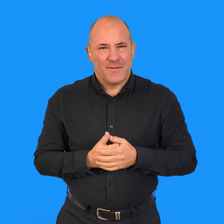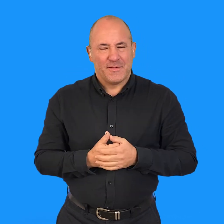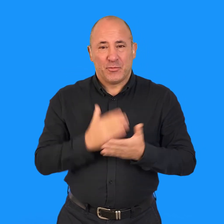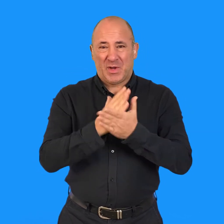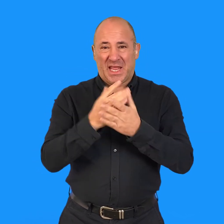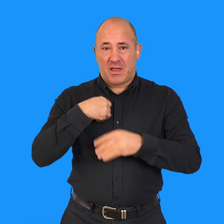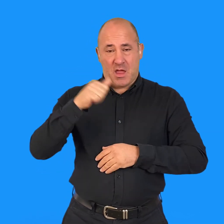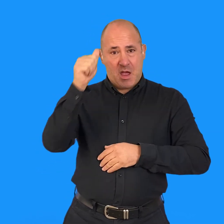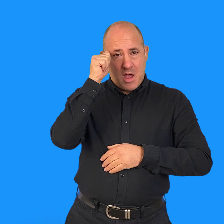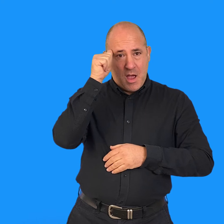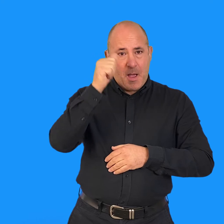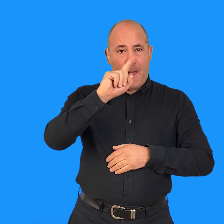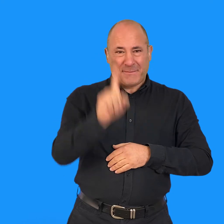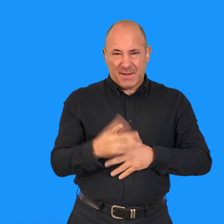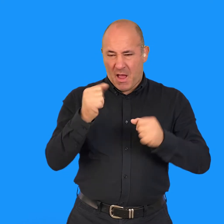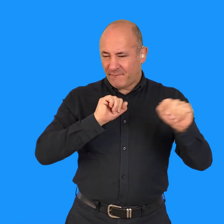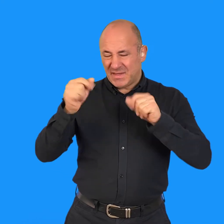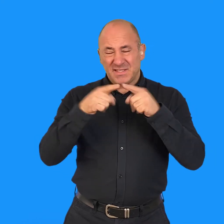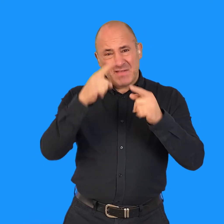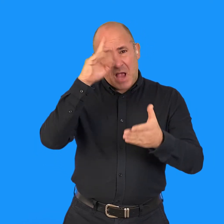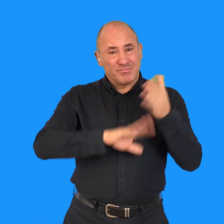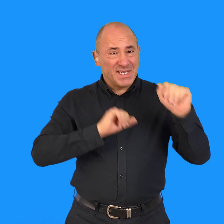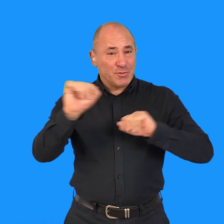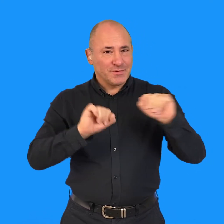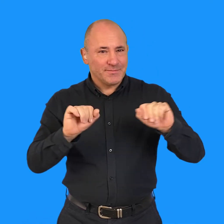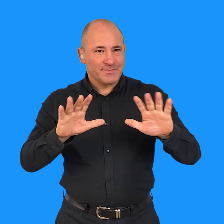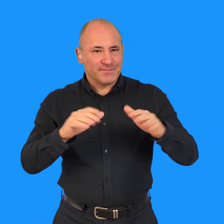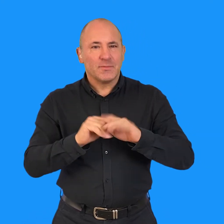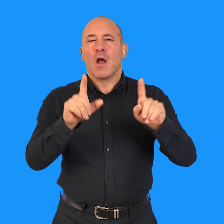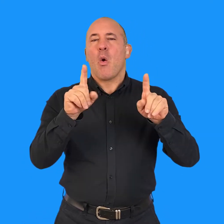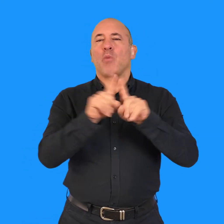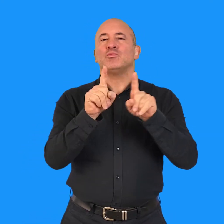that people are gonna have different experiences. But I would also say,